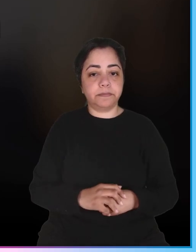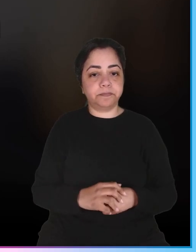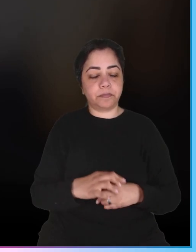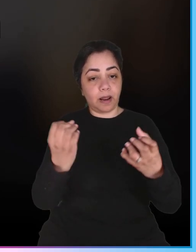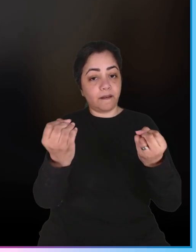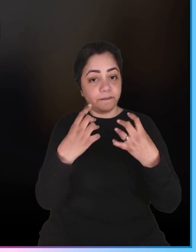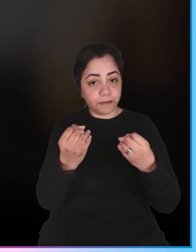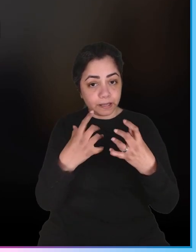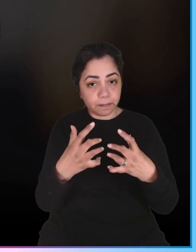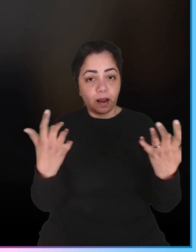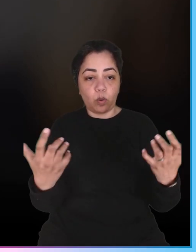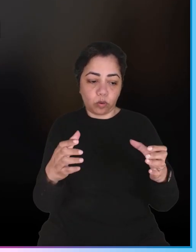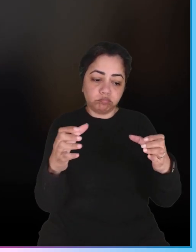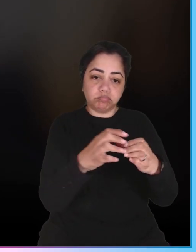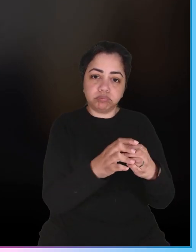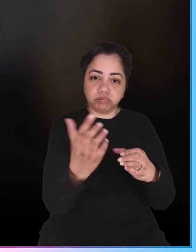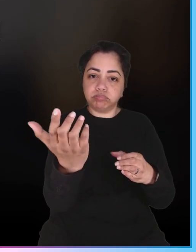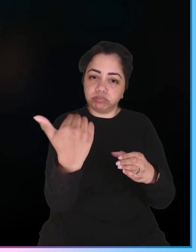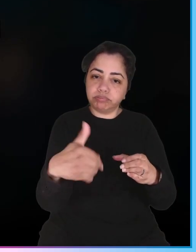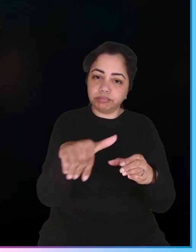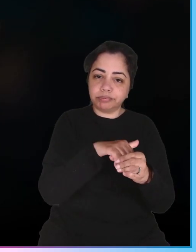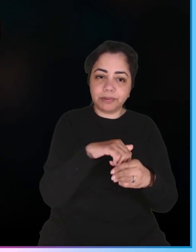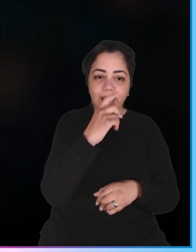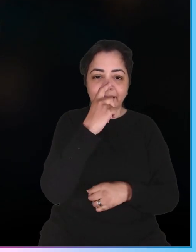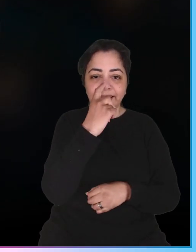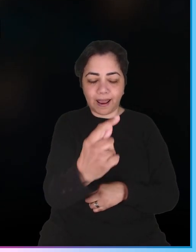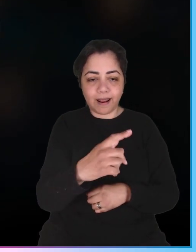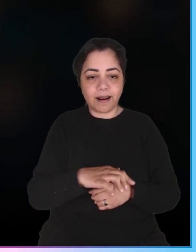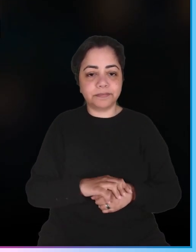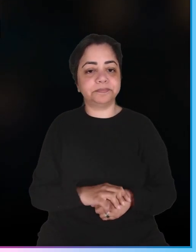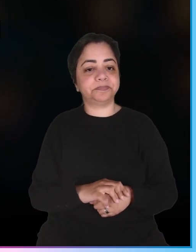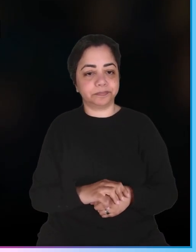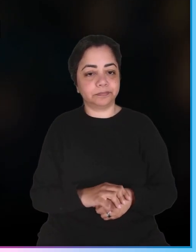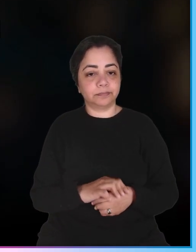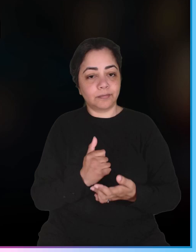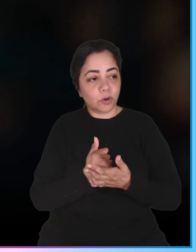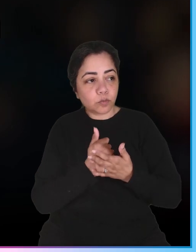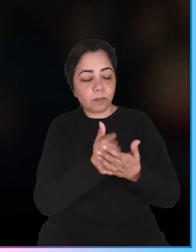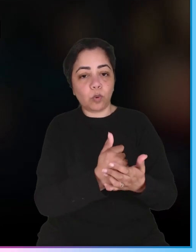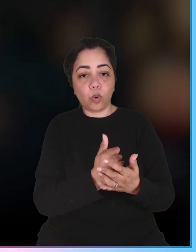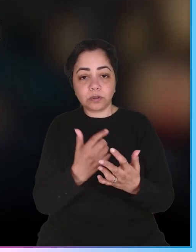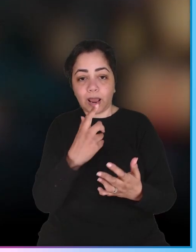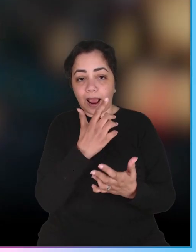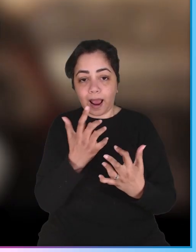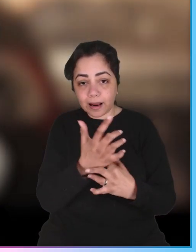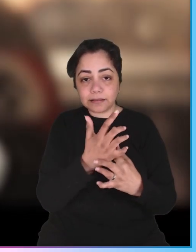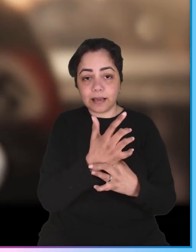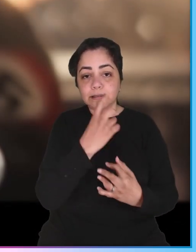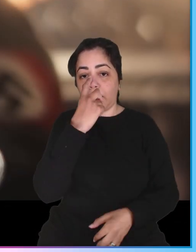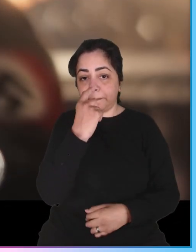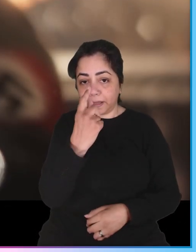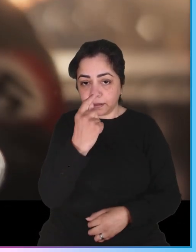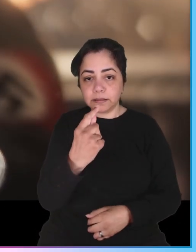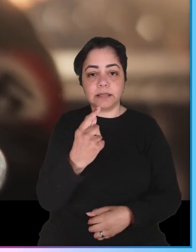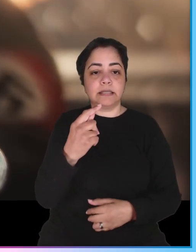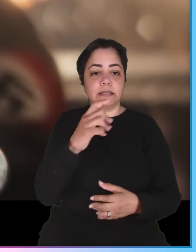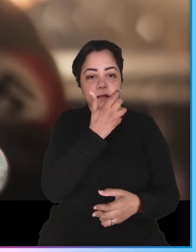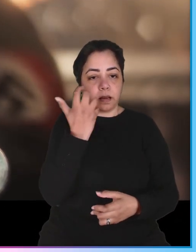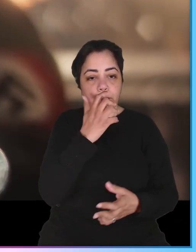to enter a random draw for a game key. Give your email the Subject Line “Sniper Elite Giveaway” and please name your platform of choice. Good luck Snipers.